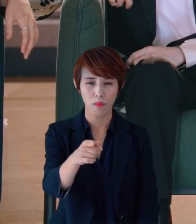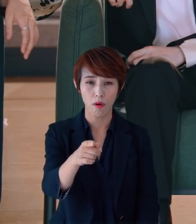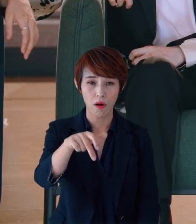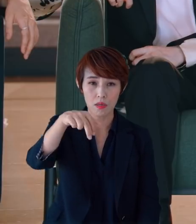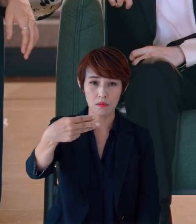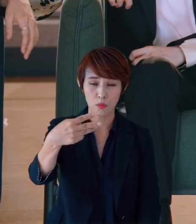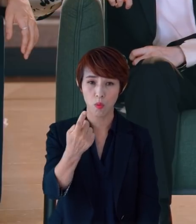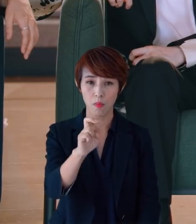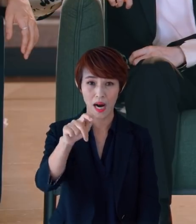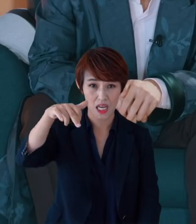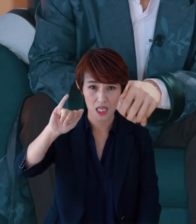We used chroma key for this, didn’t we?